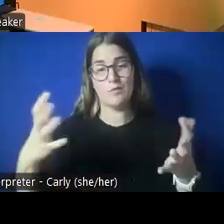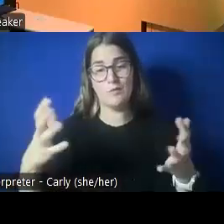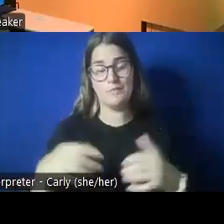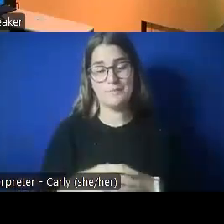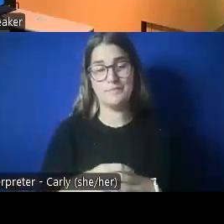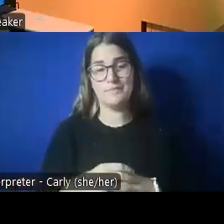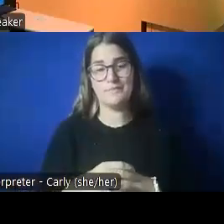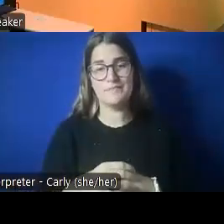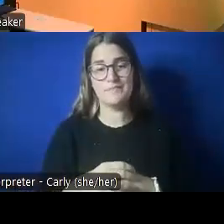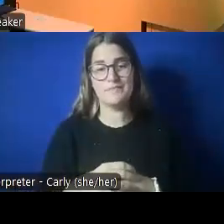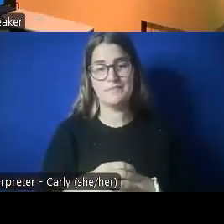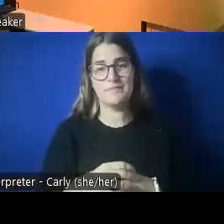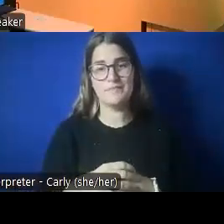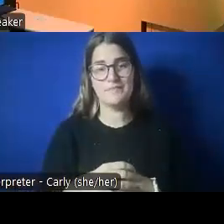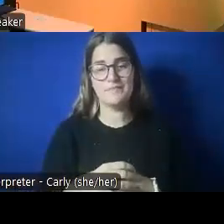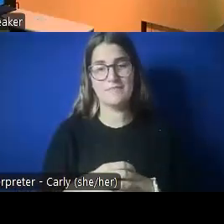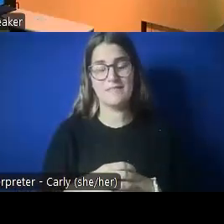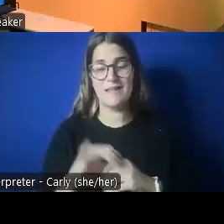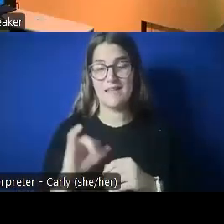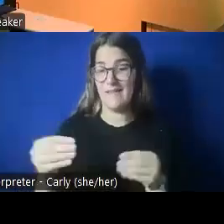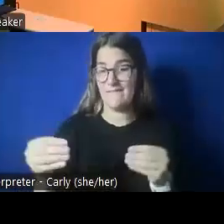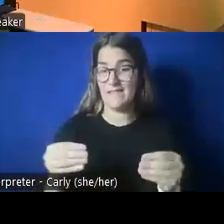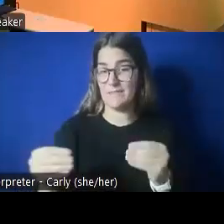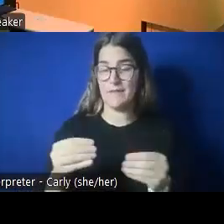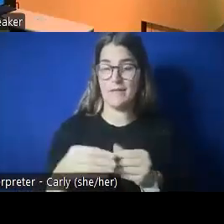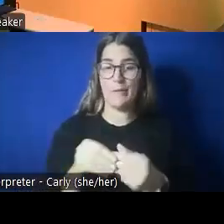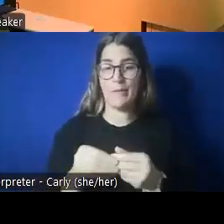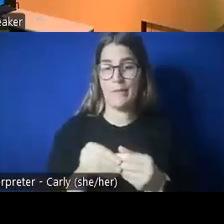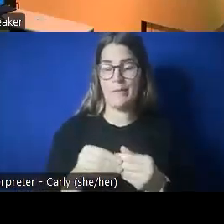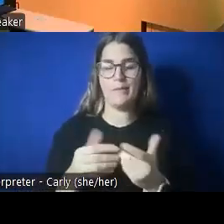of the some of the flexibility you're you're describing is really appreciated and moving